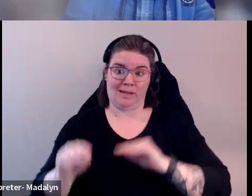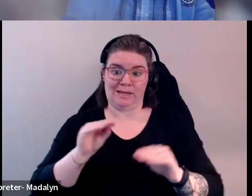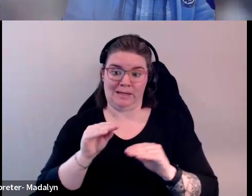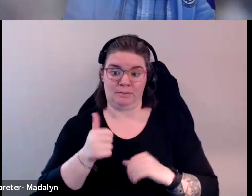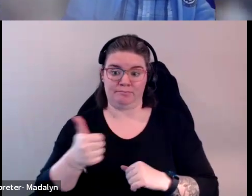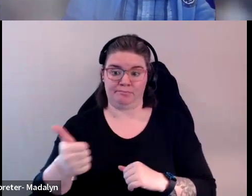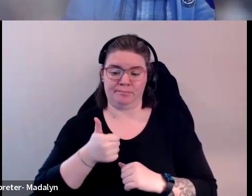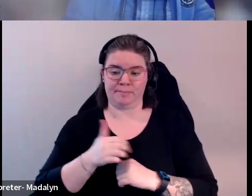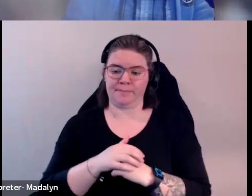Tom Olin: Well, what